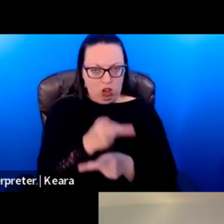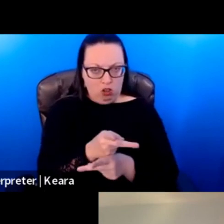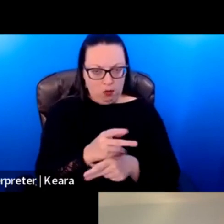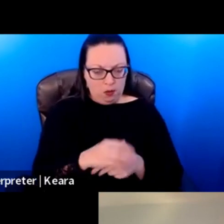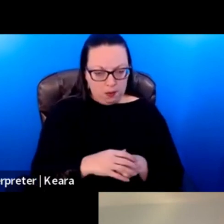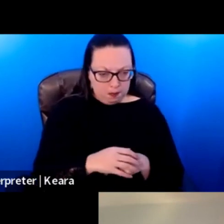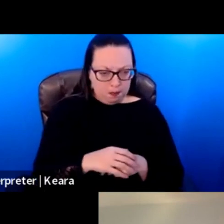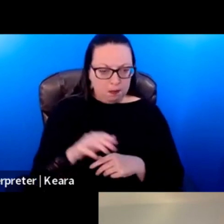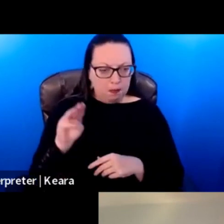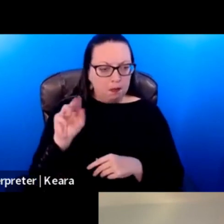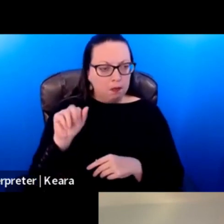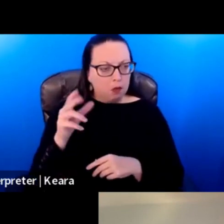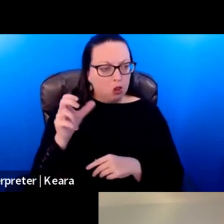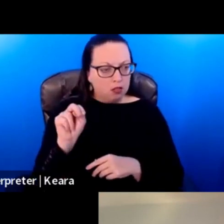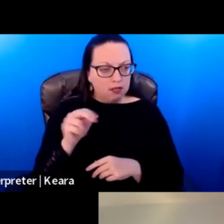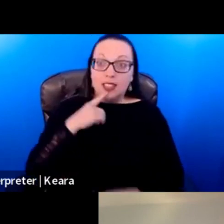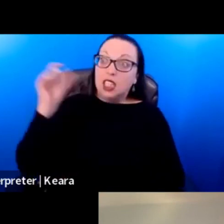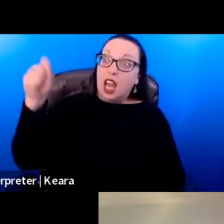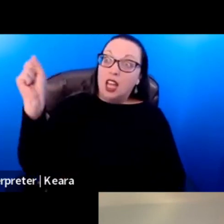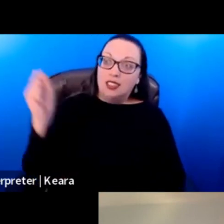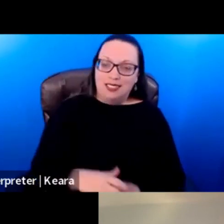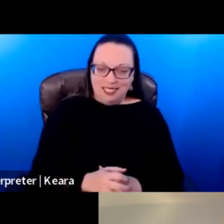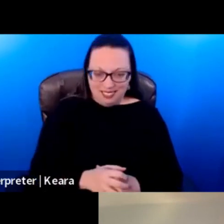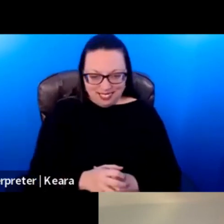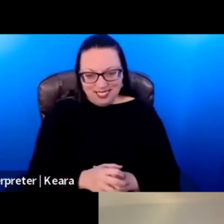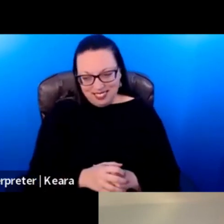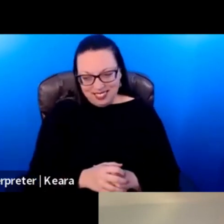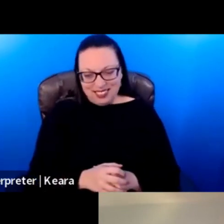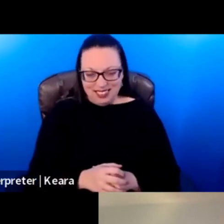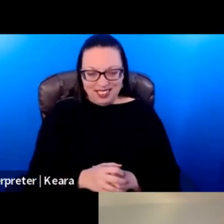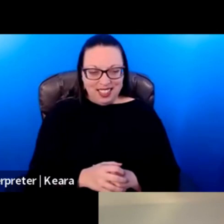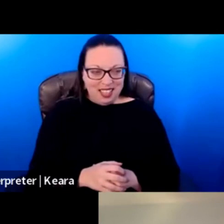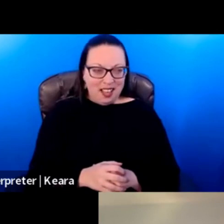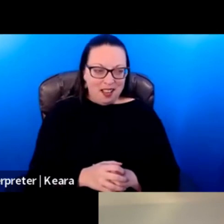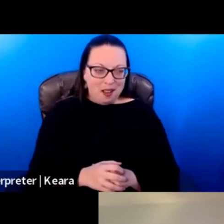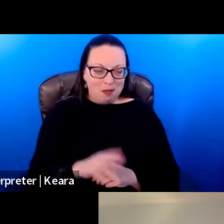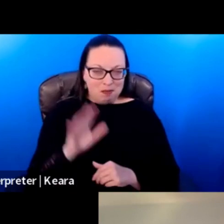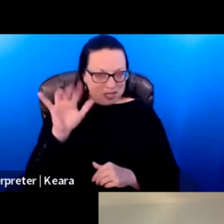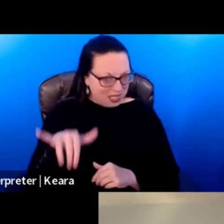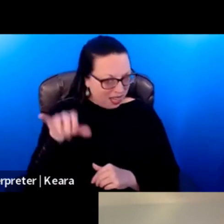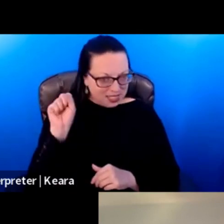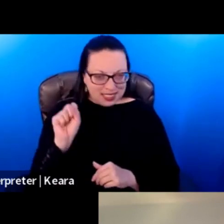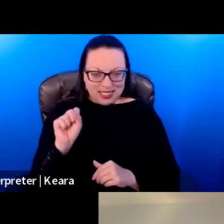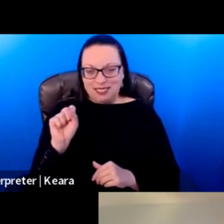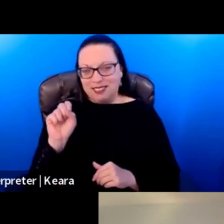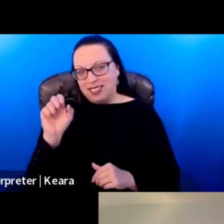Go ahead, Martin. Martin Kerrigan: Yes. Yeah, and, you know, I don't Eric and Shawn, please feel free to jump